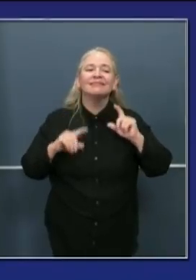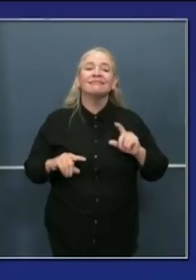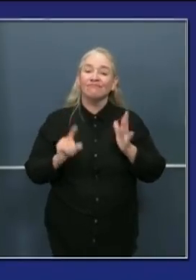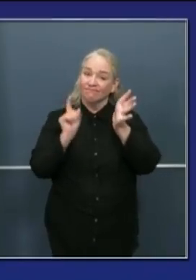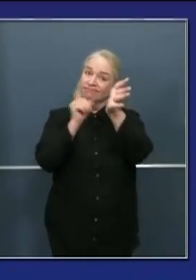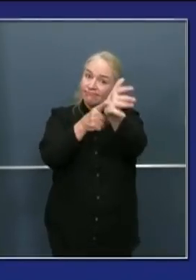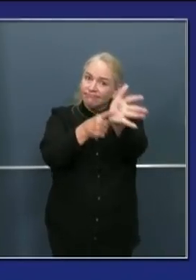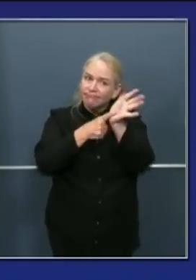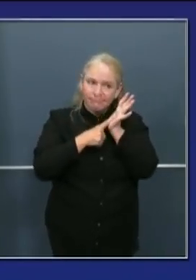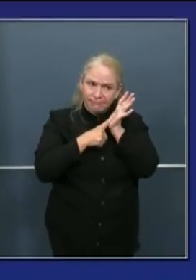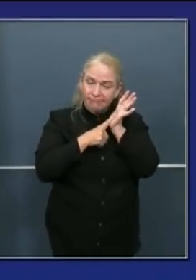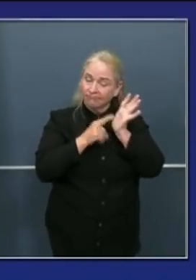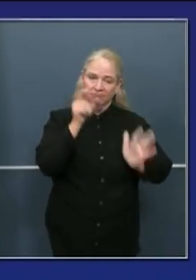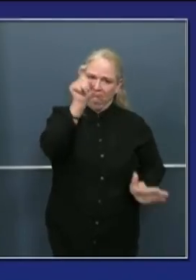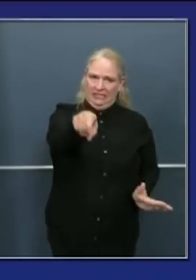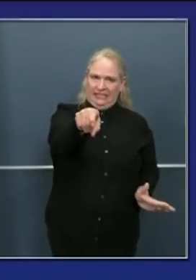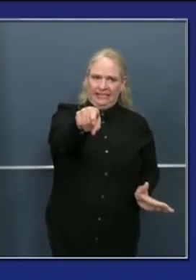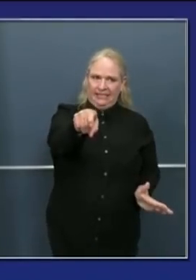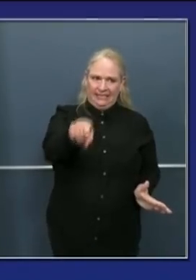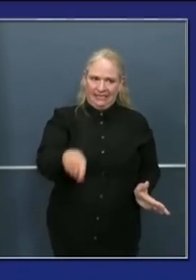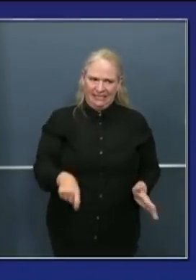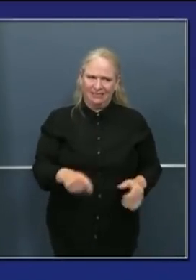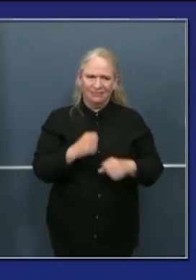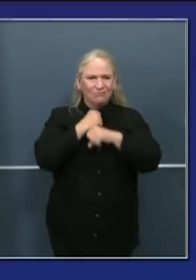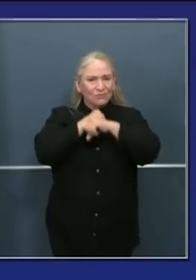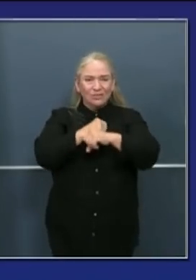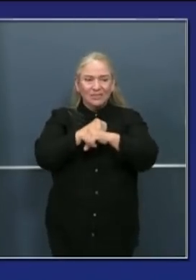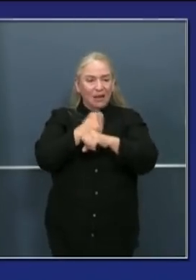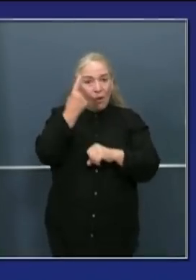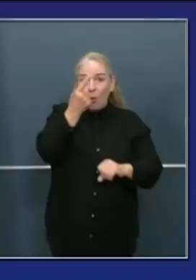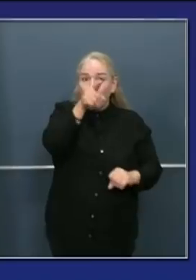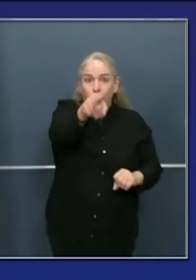NONTHERAPEUTIC AND NON-VACCINE IS TO WEAR FACE COVERING.